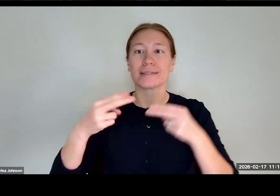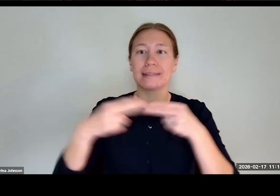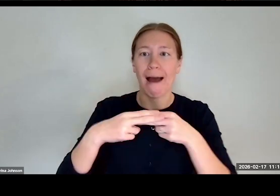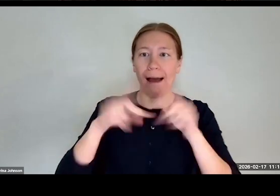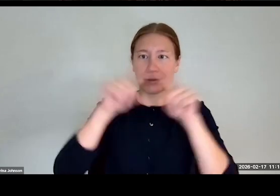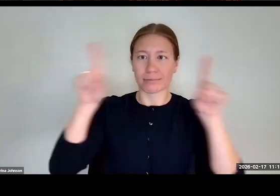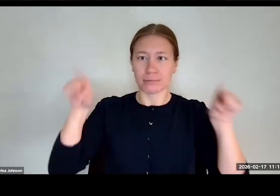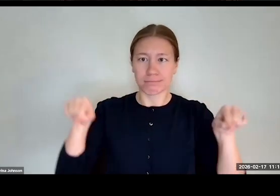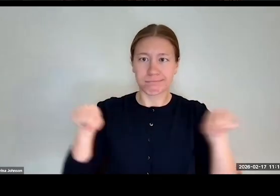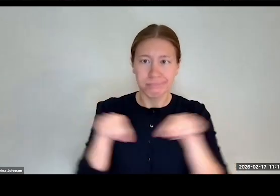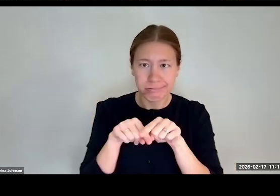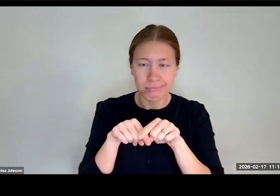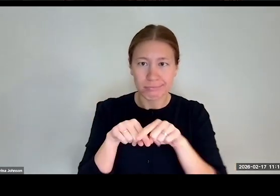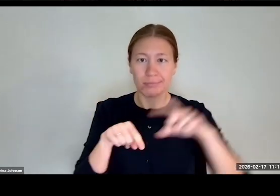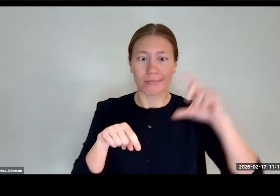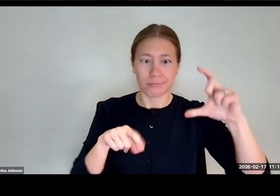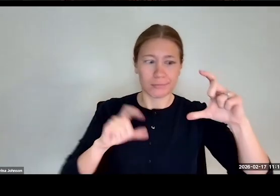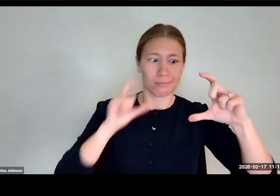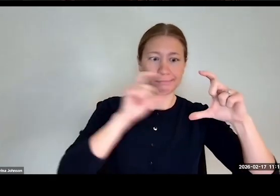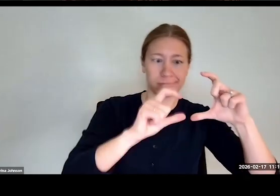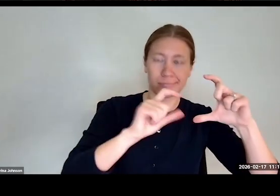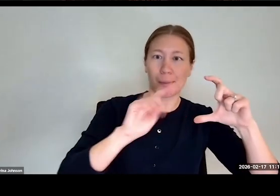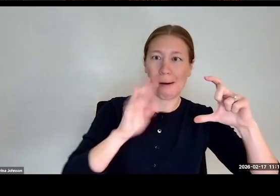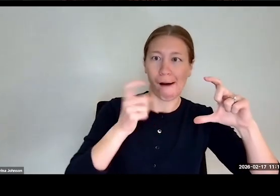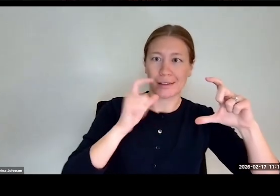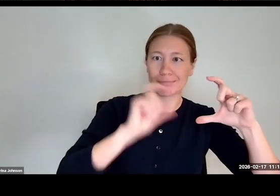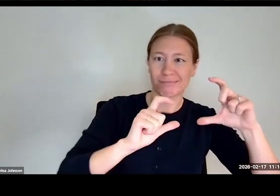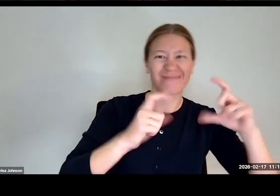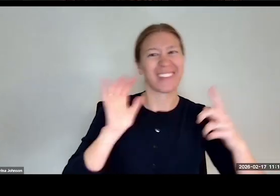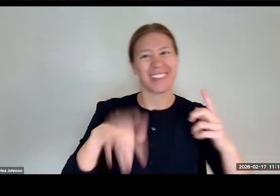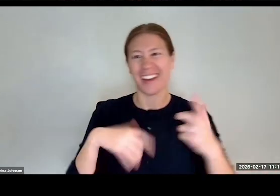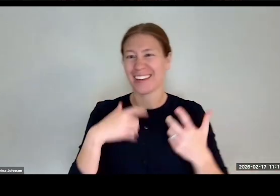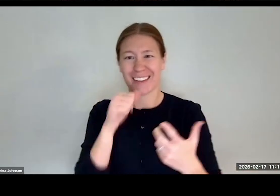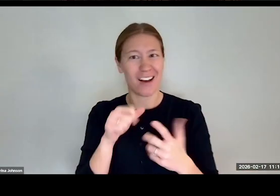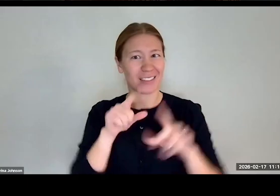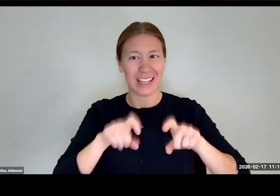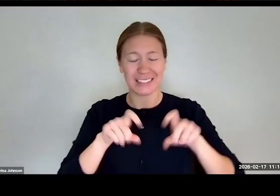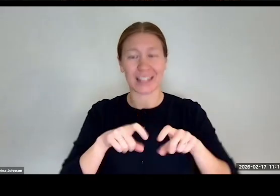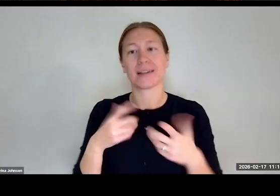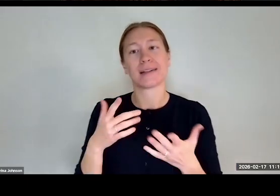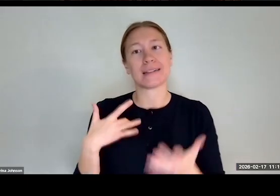So that is problematic because oftentimes our text boxes have a transparent background, there is no color